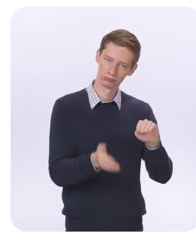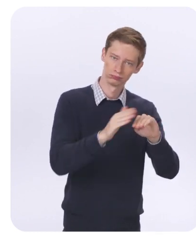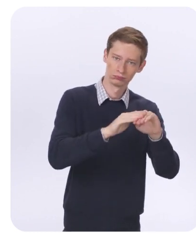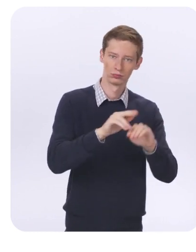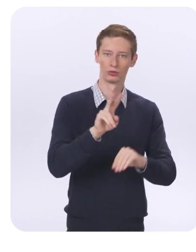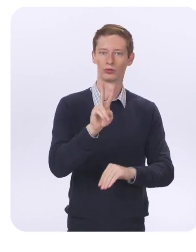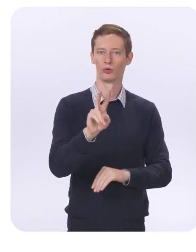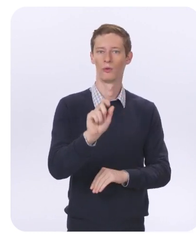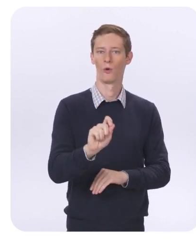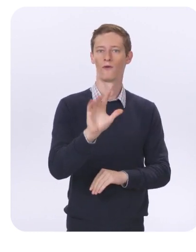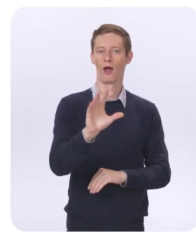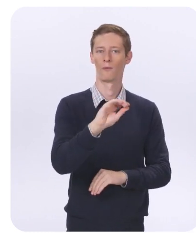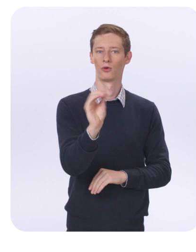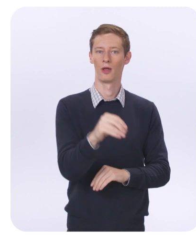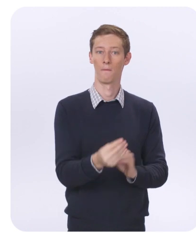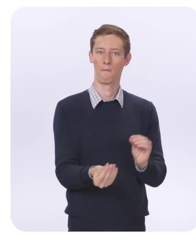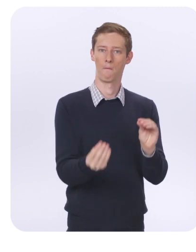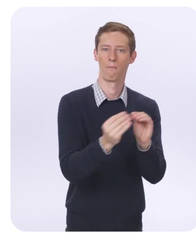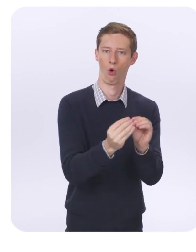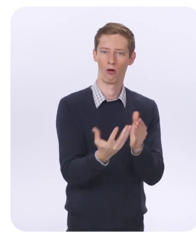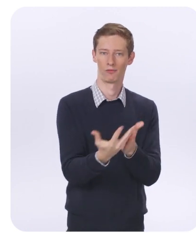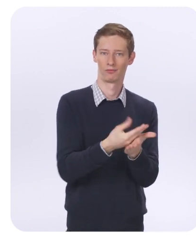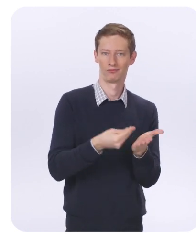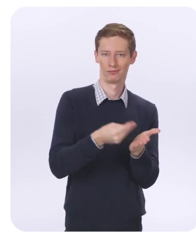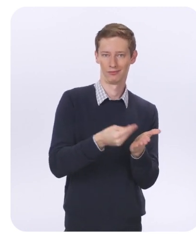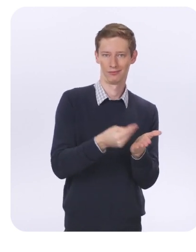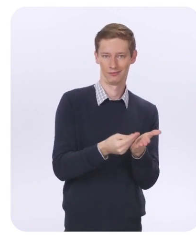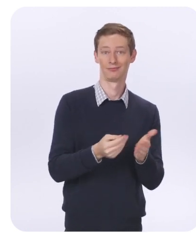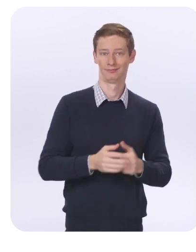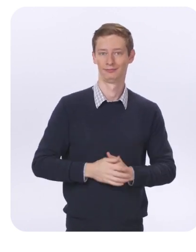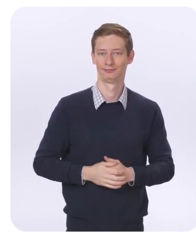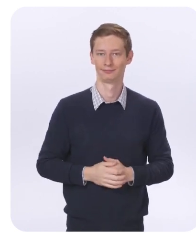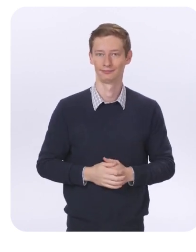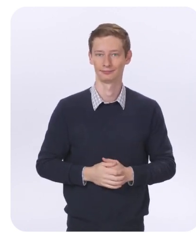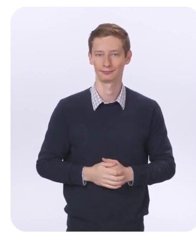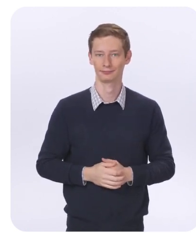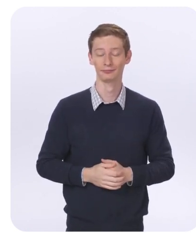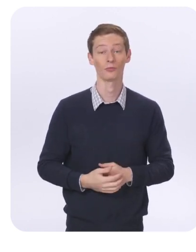for driving buyer confidence and conversion at the app level. With these kind of results,